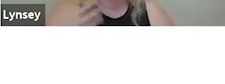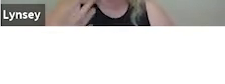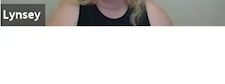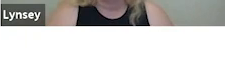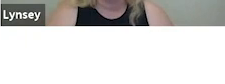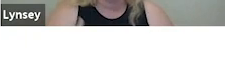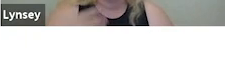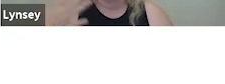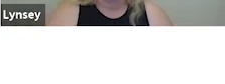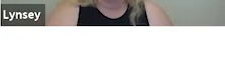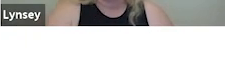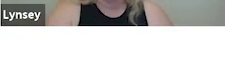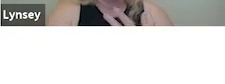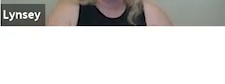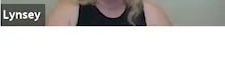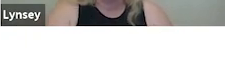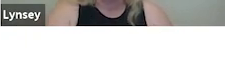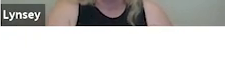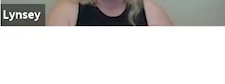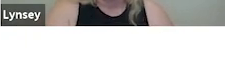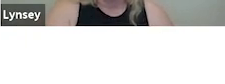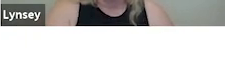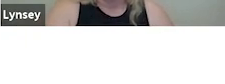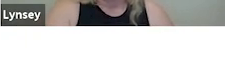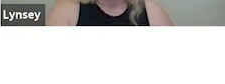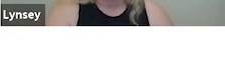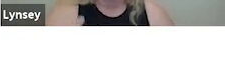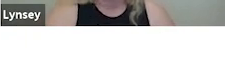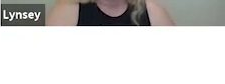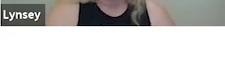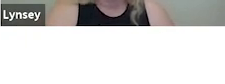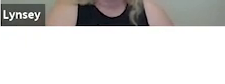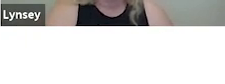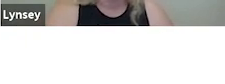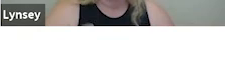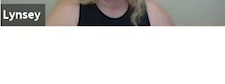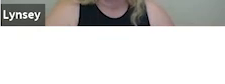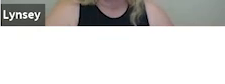lesson, after the tutorial, whatever it is, self reflect on yourself as the educator, how did it